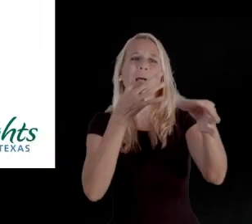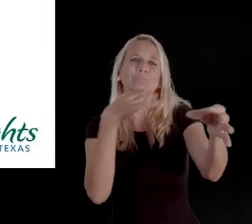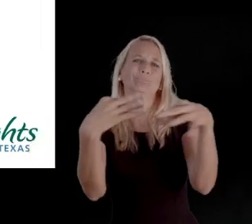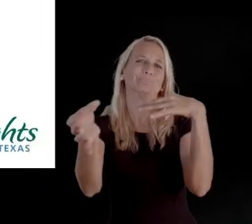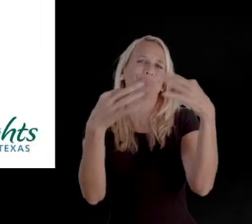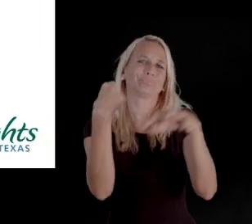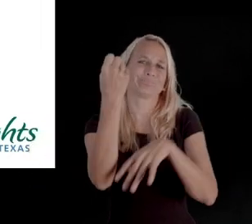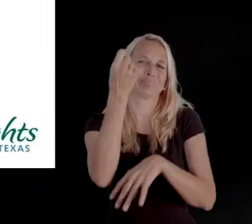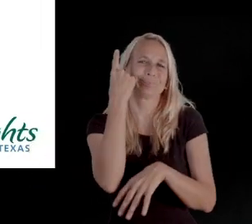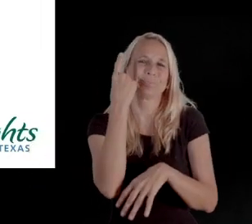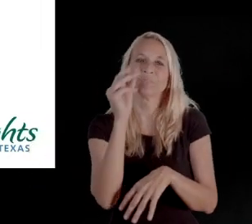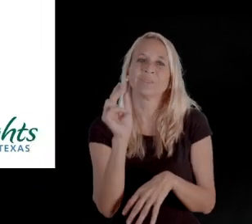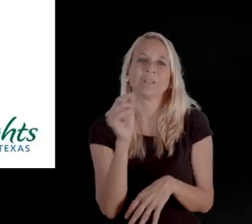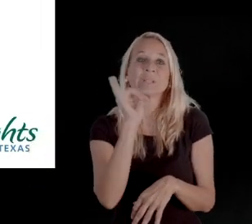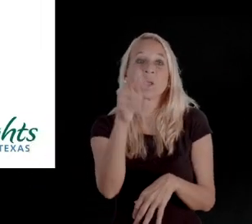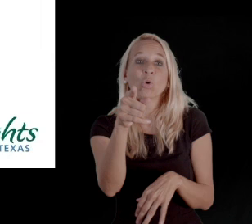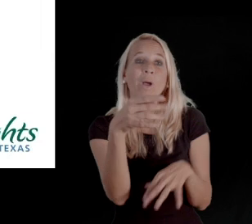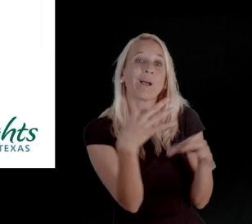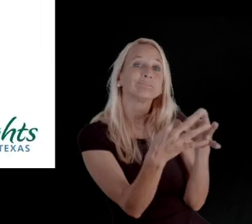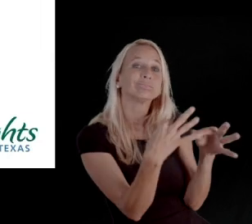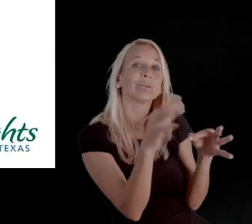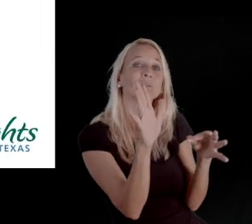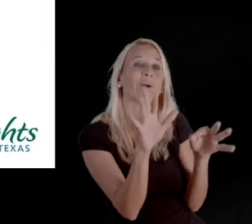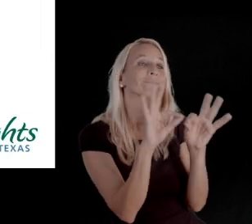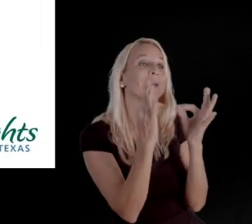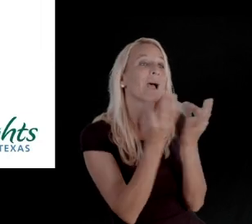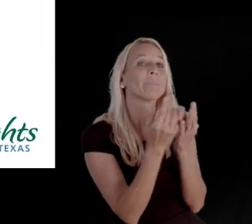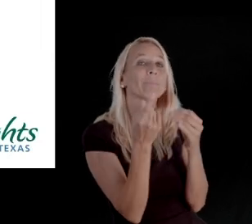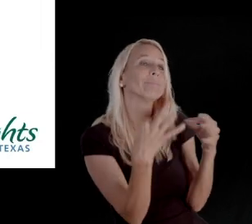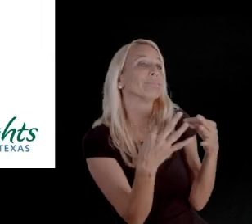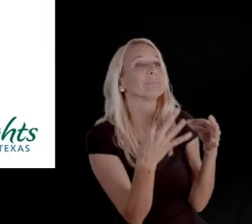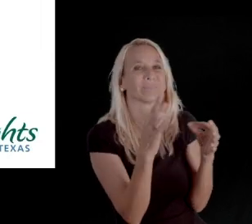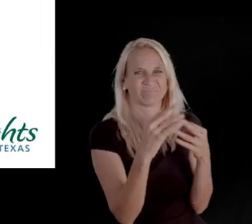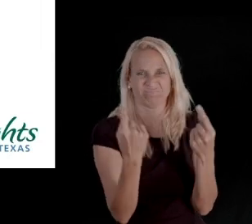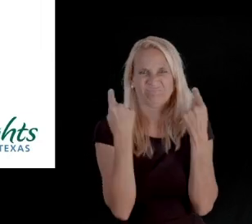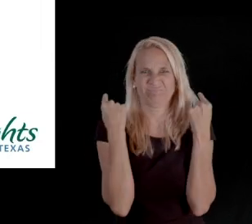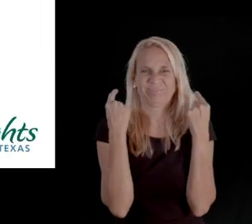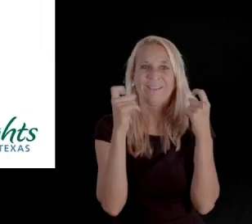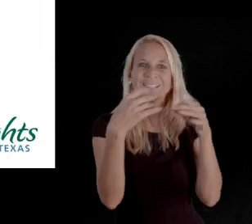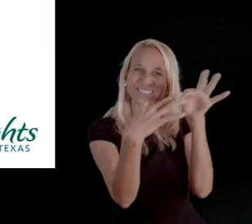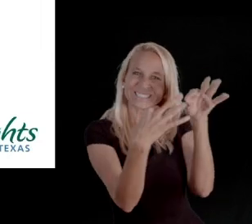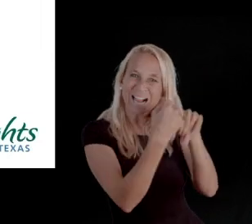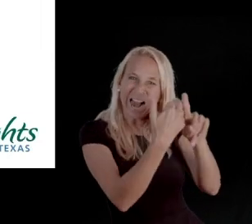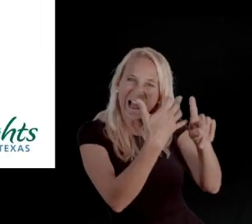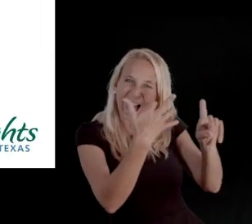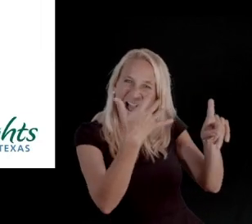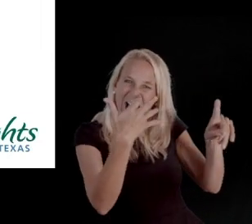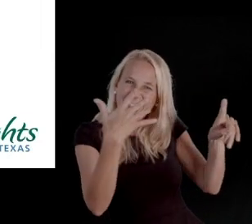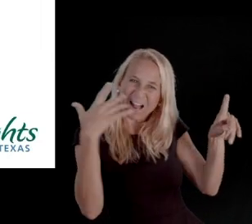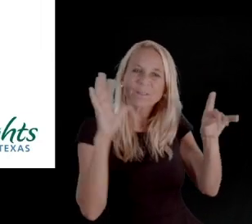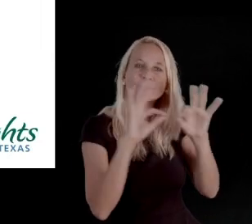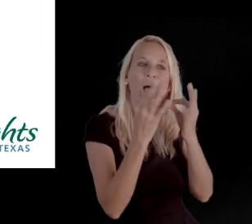that you would explain to family members who had no idea about your diagnosis, no idea about the beneficiary's diagnosis conditions,